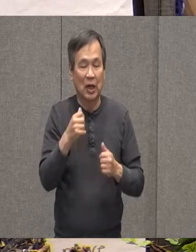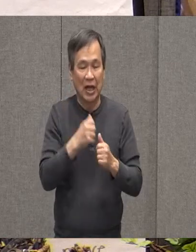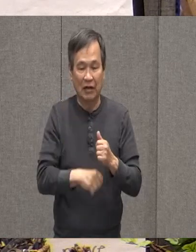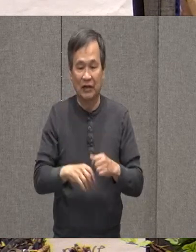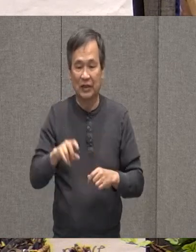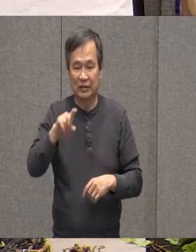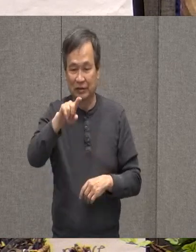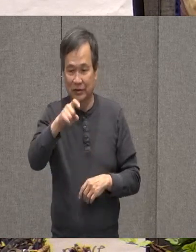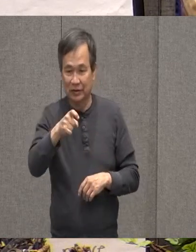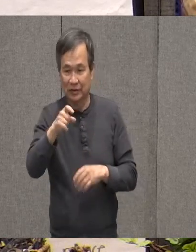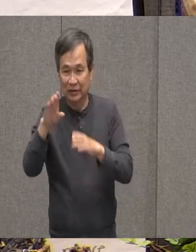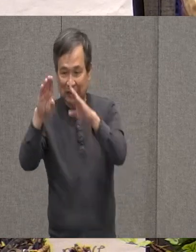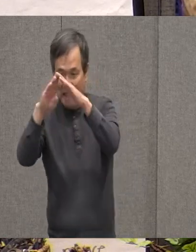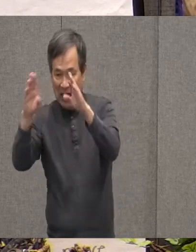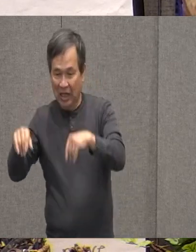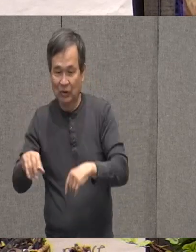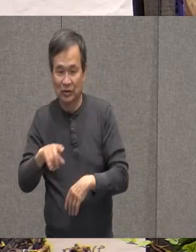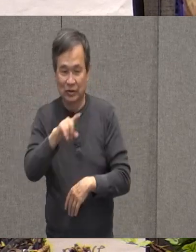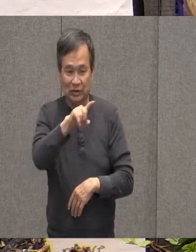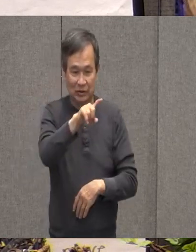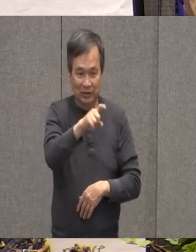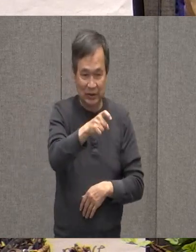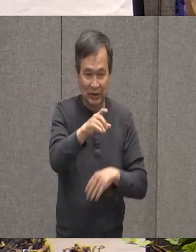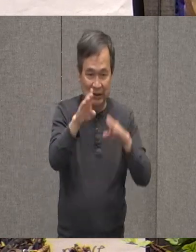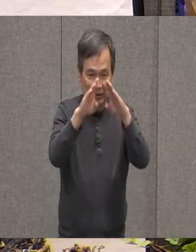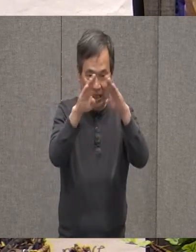Today we're going to go up to the millions house.